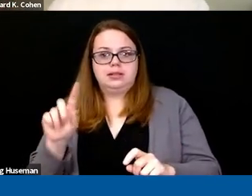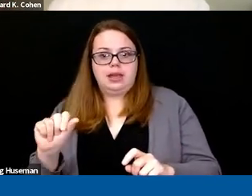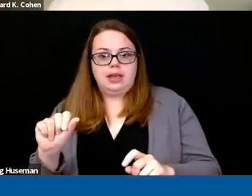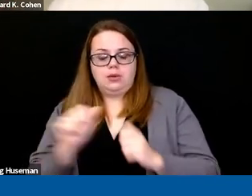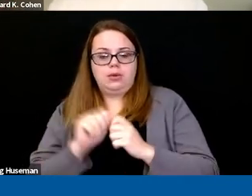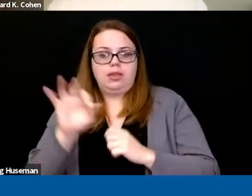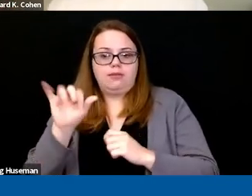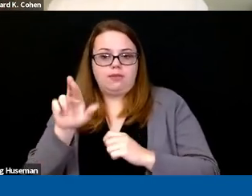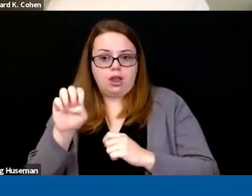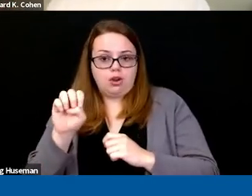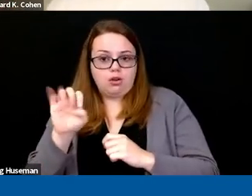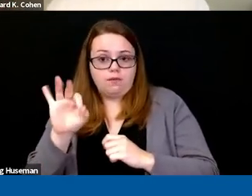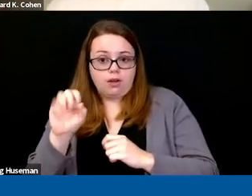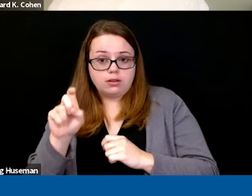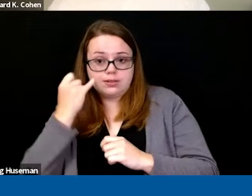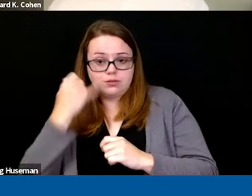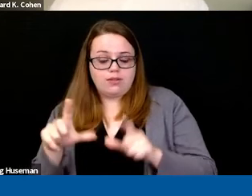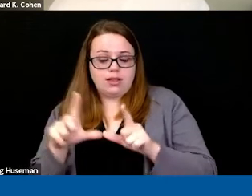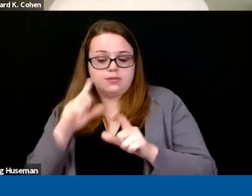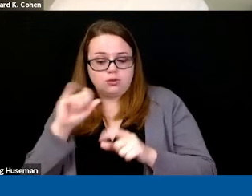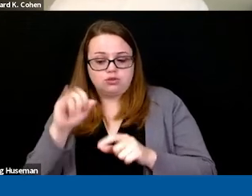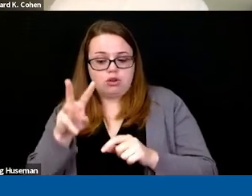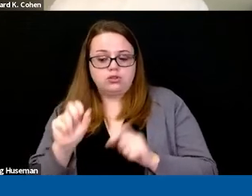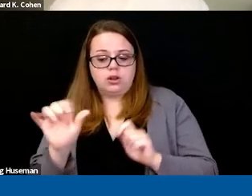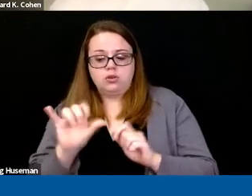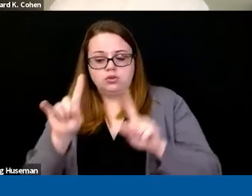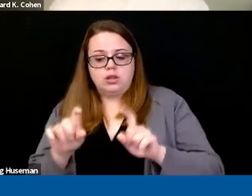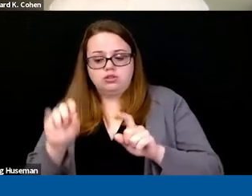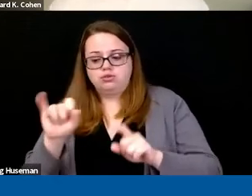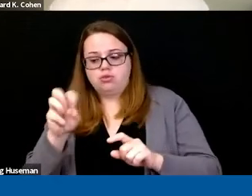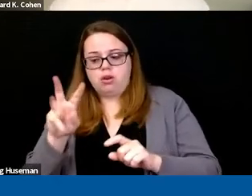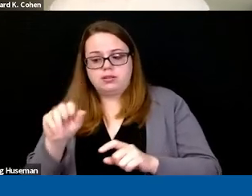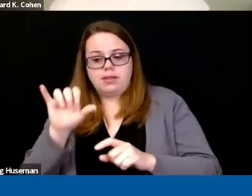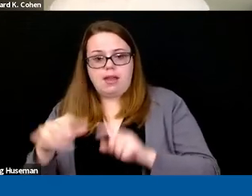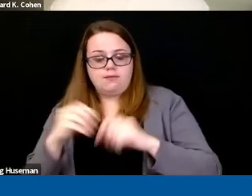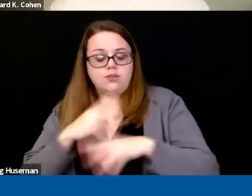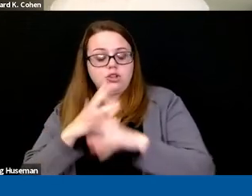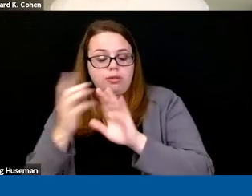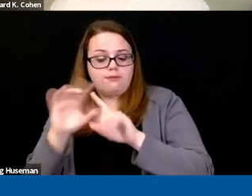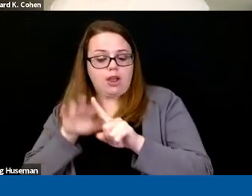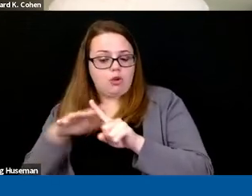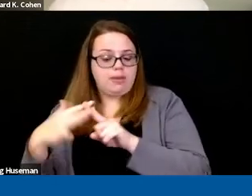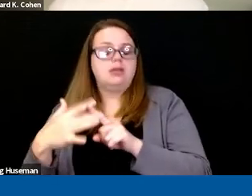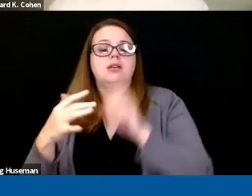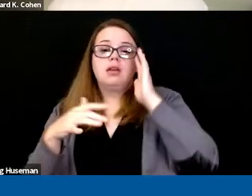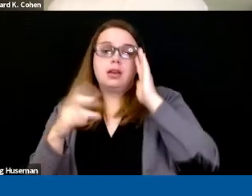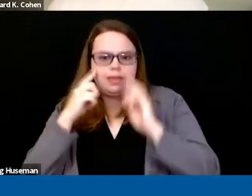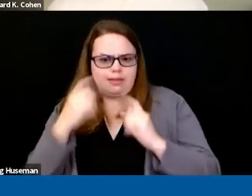If you have a valid license for JAWS, you can also test JAWS in that virtual environment. And I do believe that they have some other platforms as well.